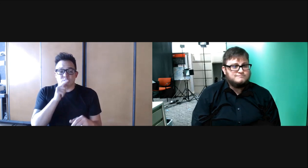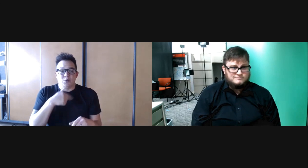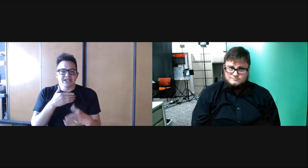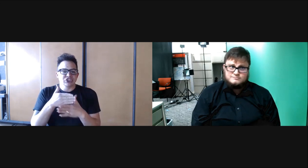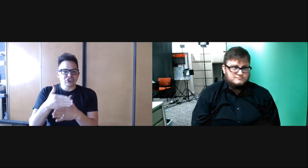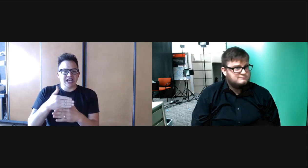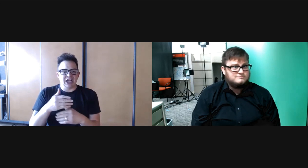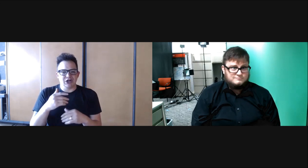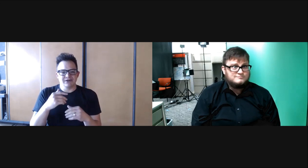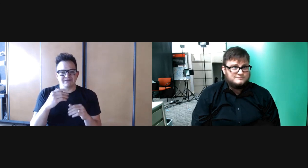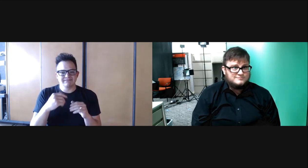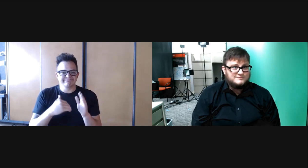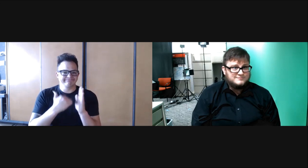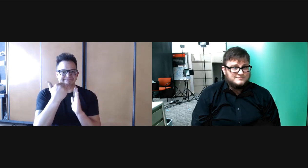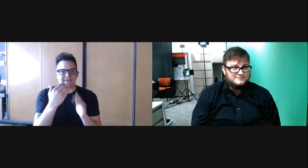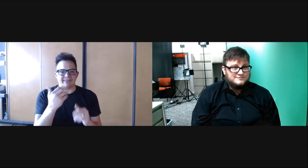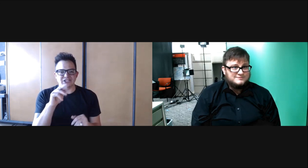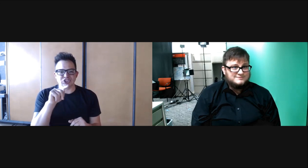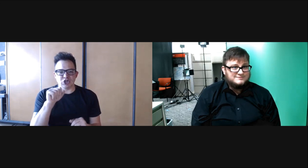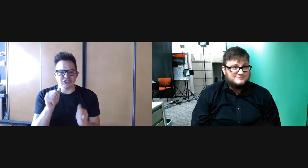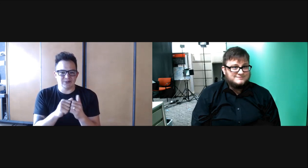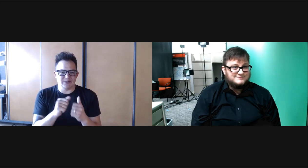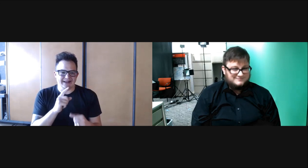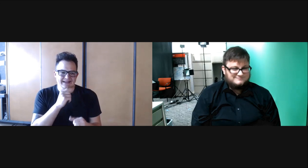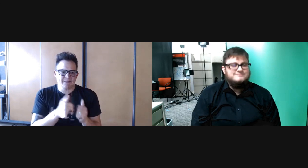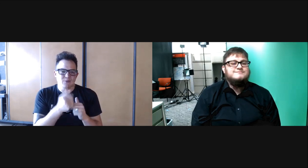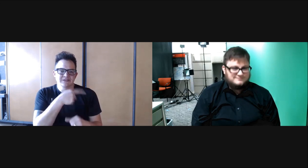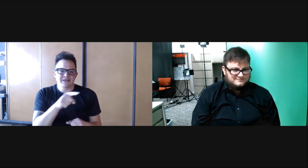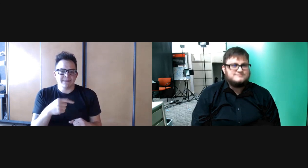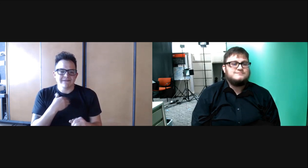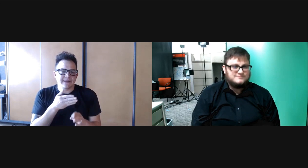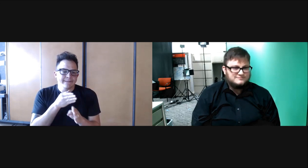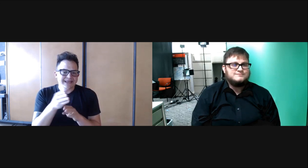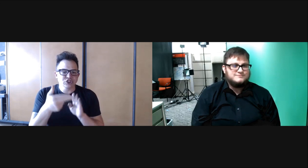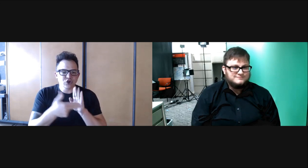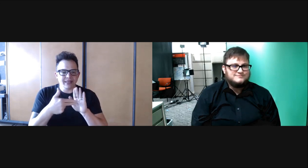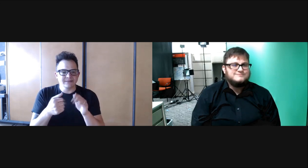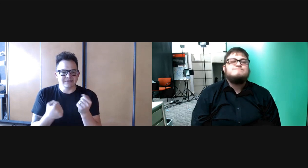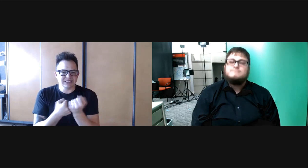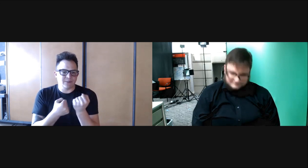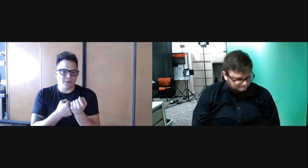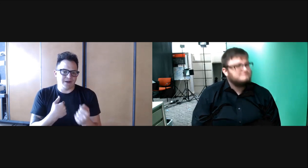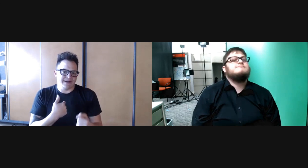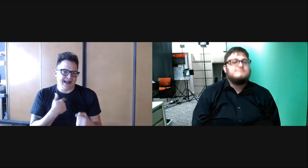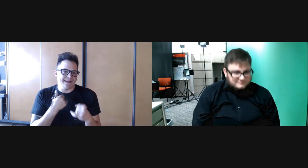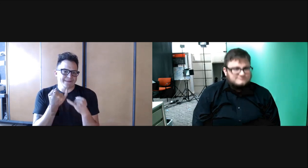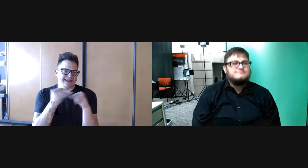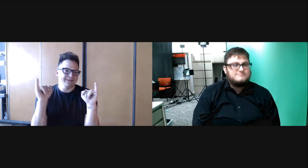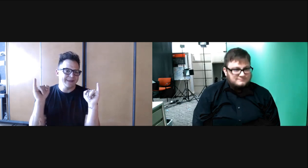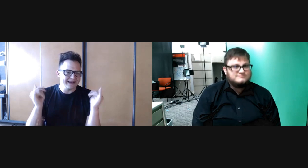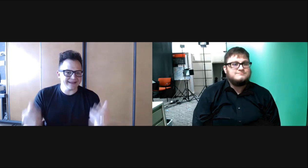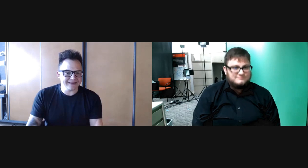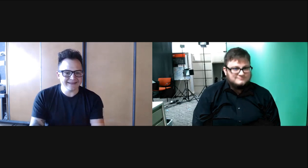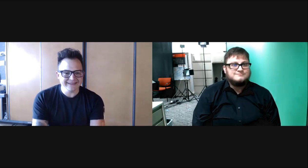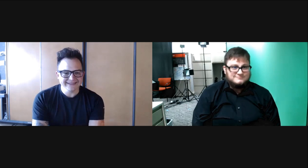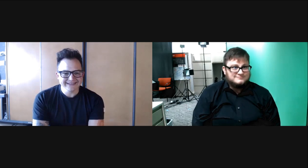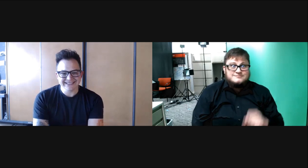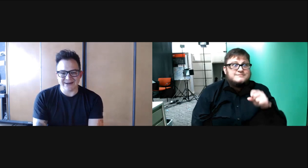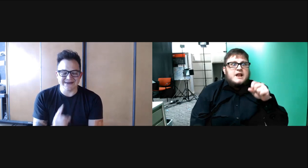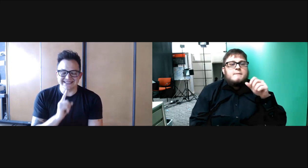who I share the charts with have major label support while I am an independent artist.